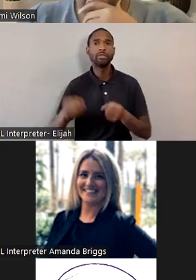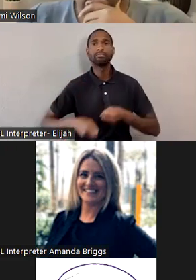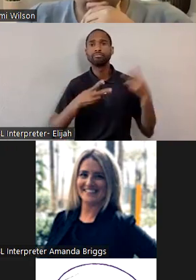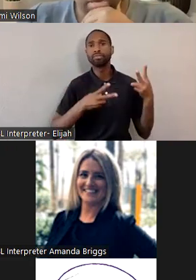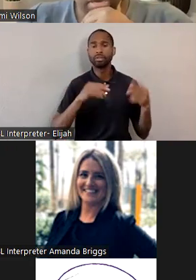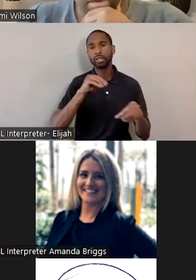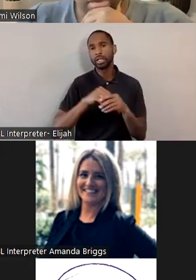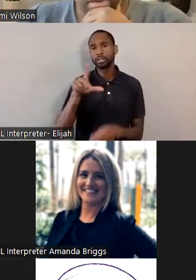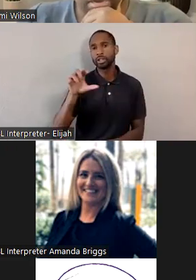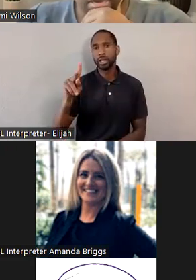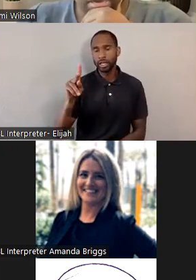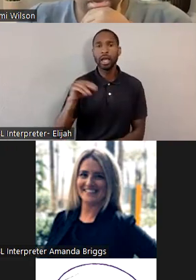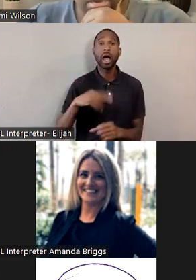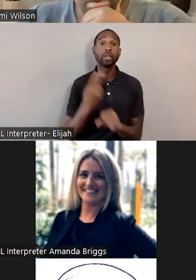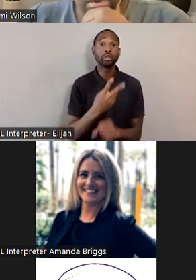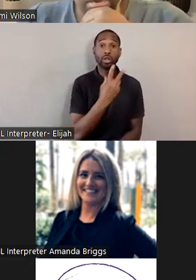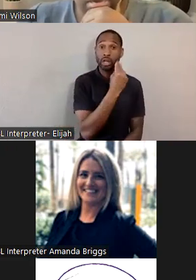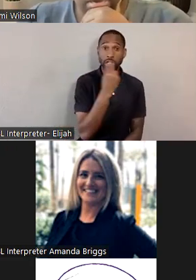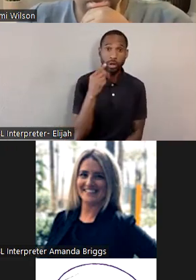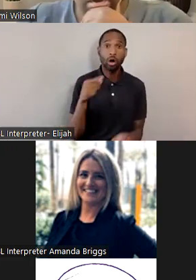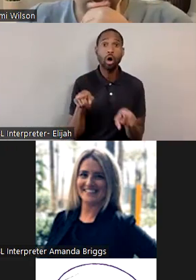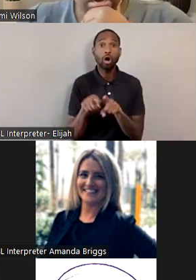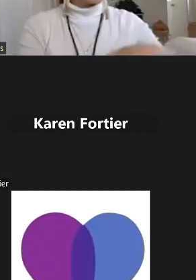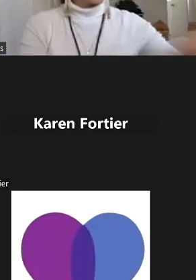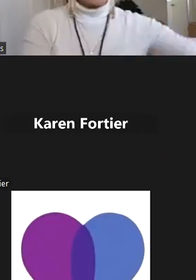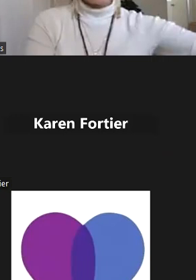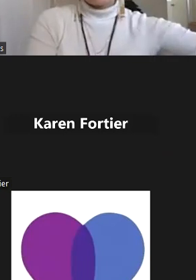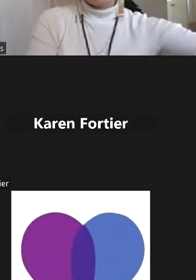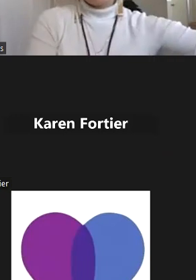how to do the nasal spray and also the injectable. The YouTube link that I placed in there is